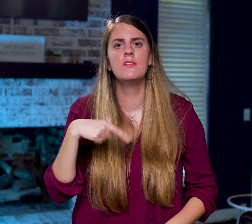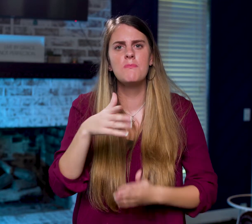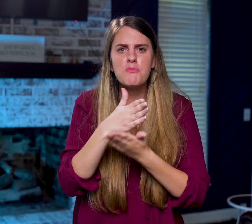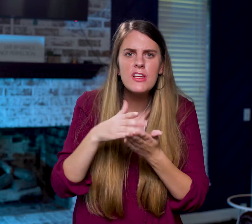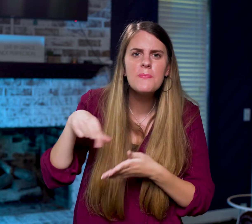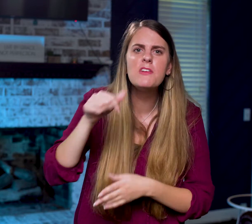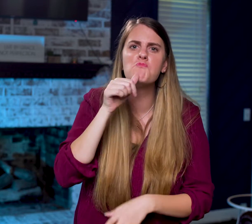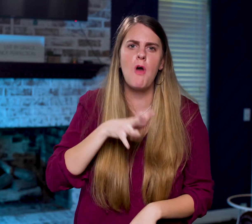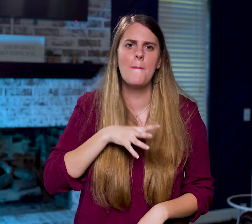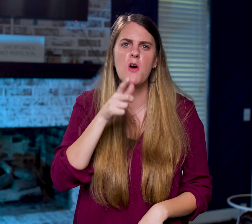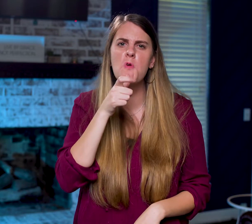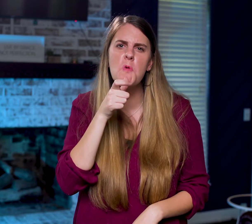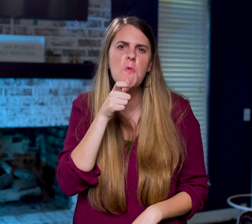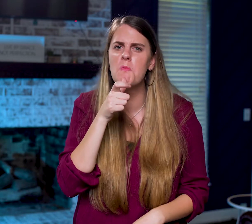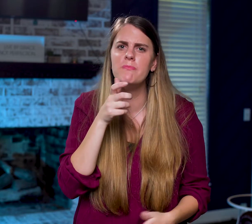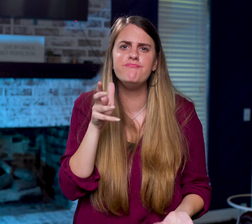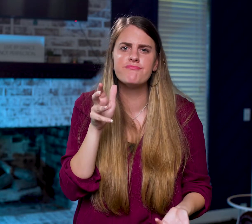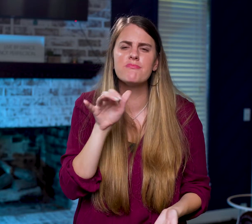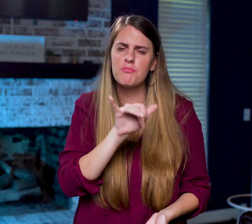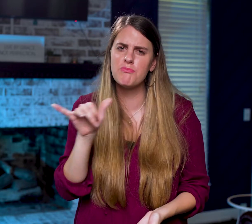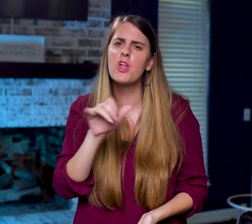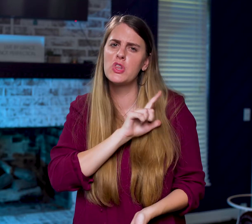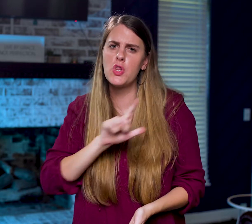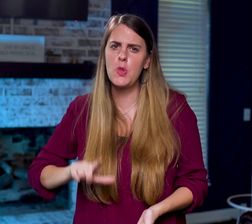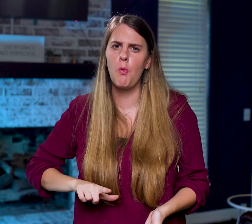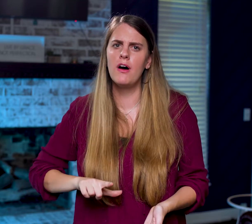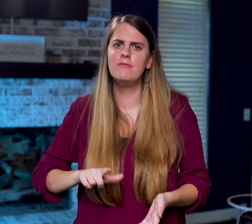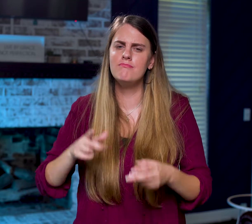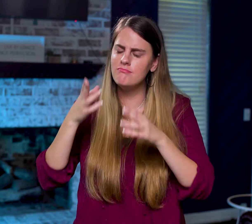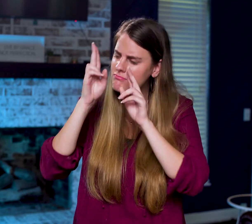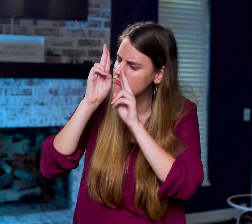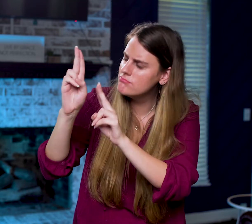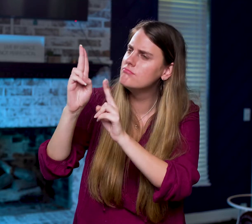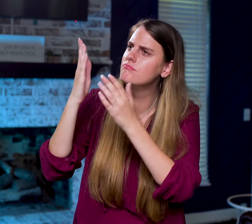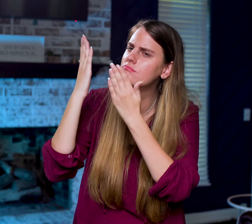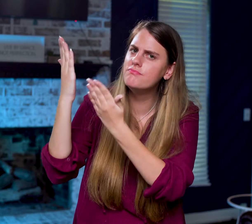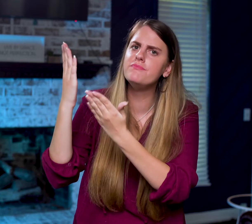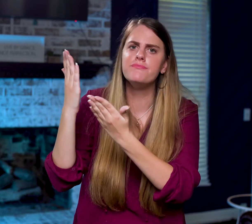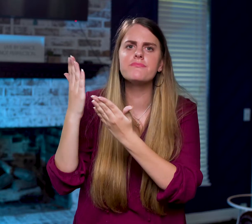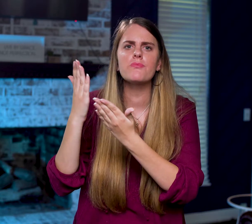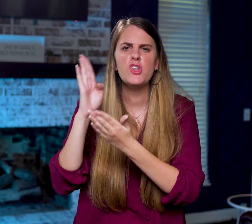The portion of these women who are the Lord’s tribute